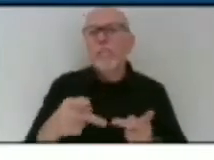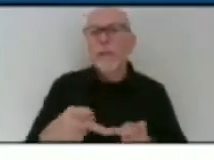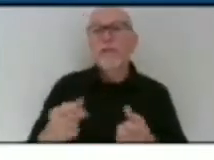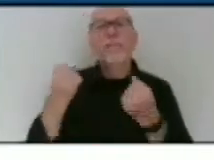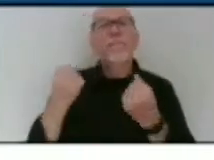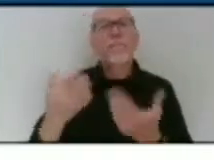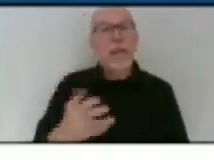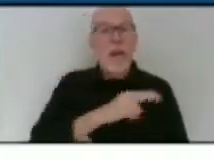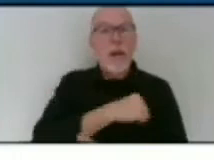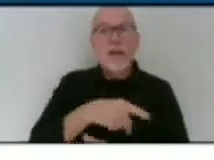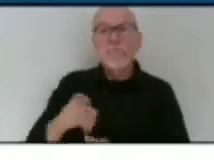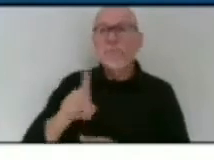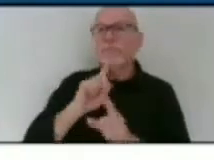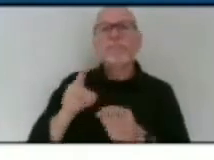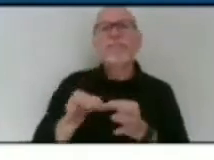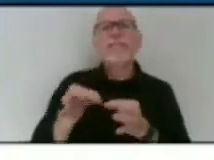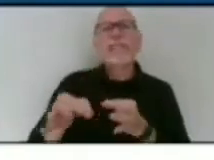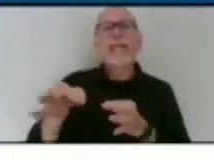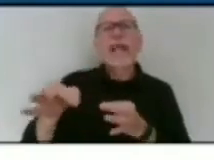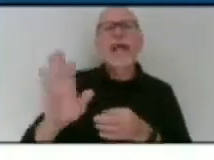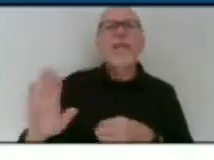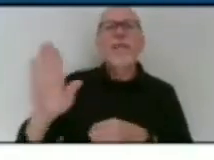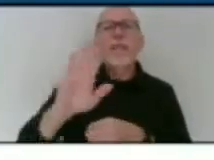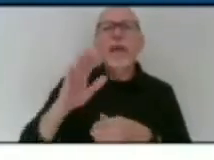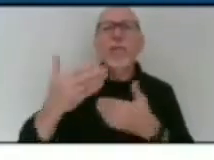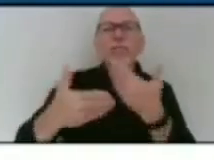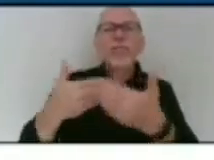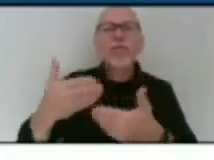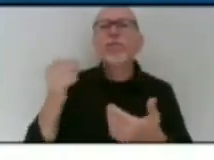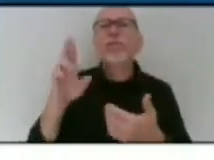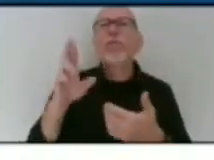delaying scheduled procedures or repurpose ing spaces like ambulance